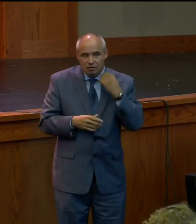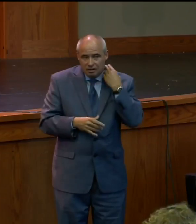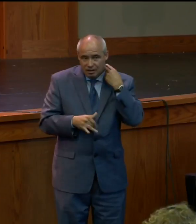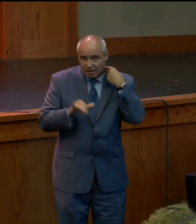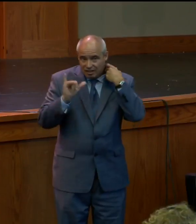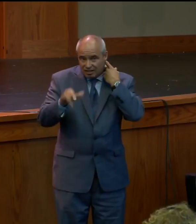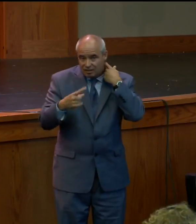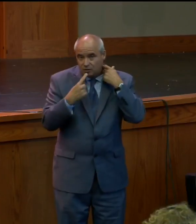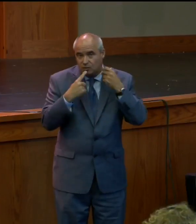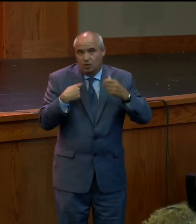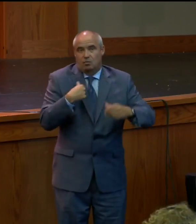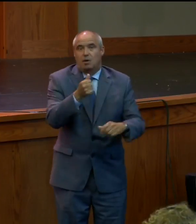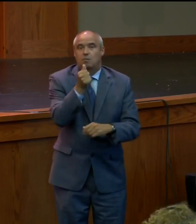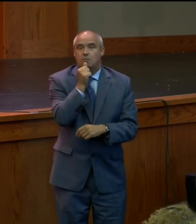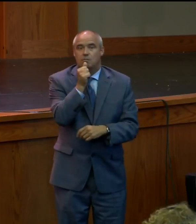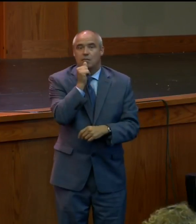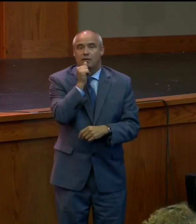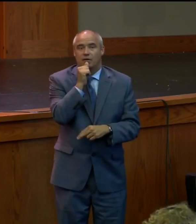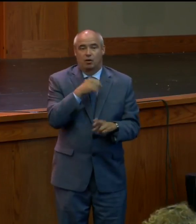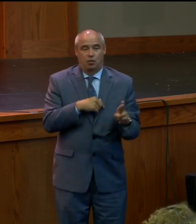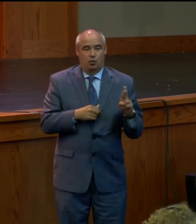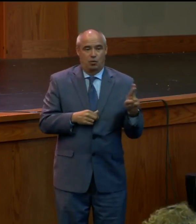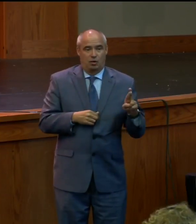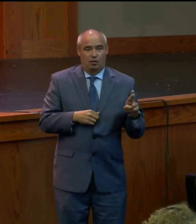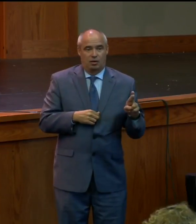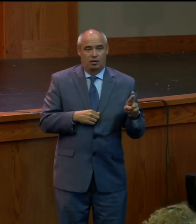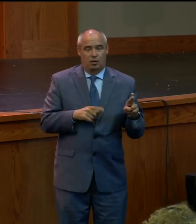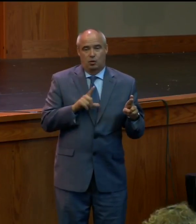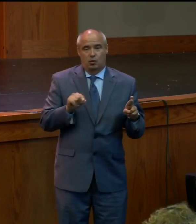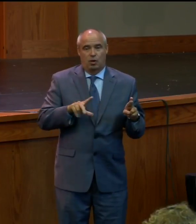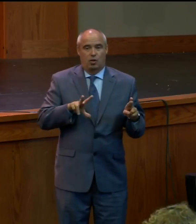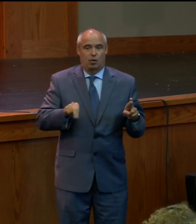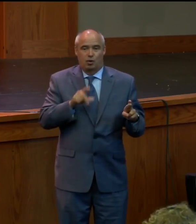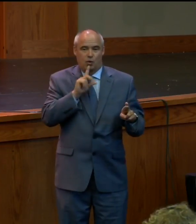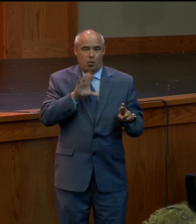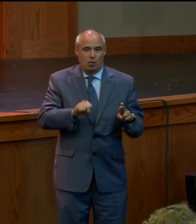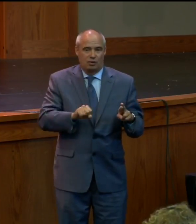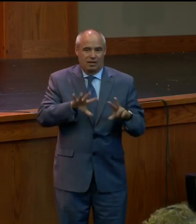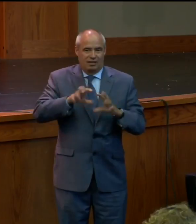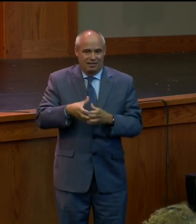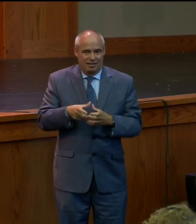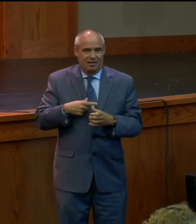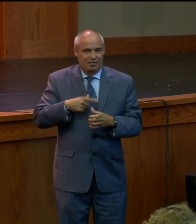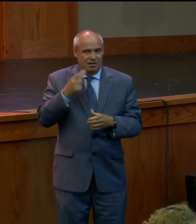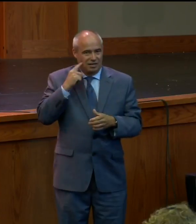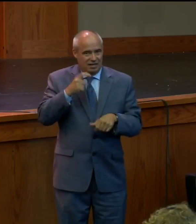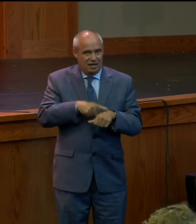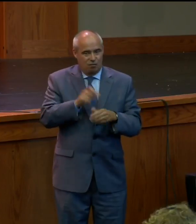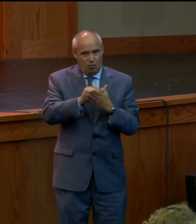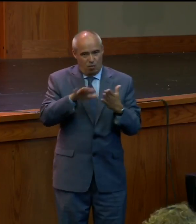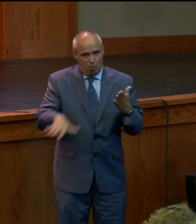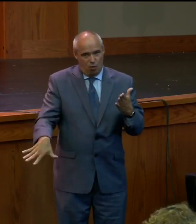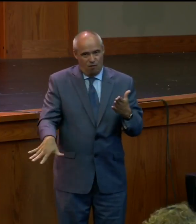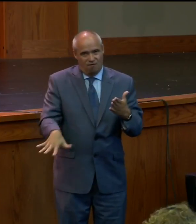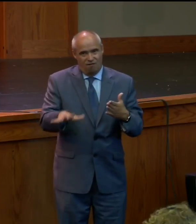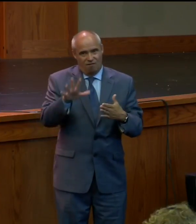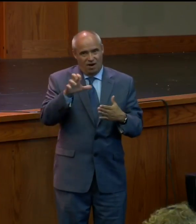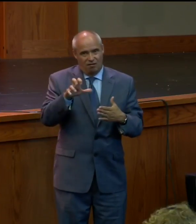THAT BEING SAID, AS A PROUD REPUBLICAN AND MILLENNIAL, I BELIEVE THAT IT IS TIME FOR US TO REMOVE THOSE 535 LEGISLATORS